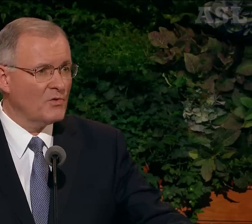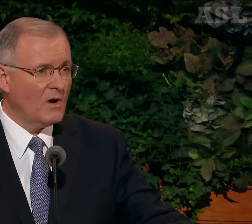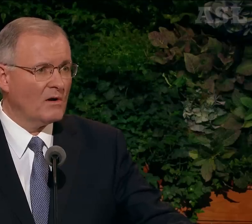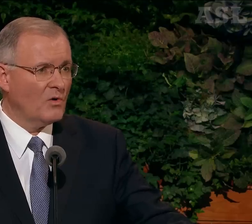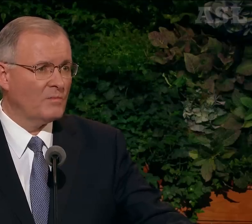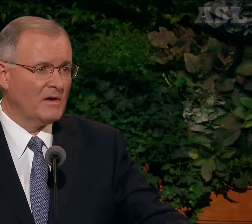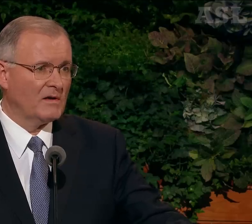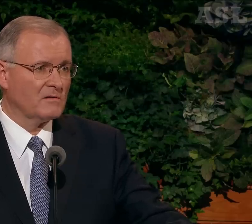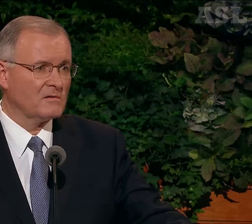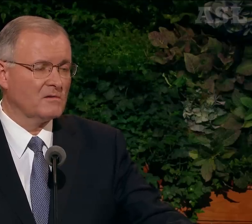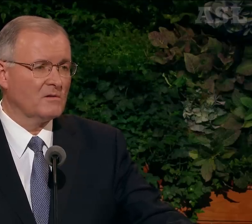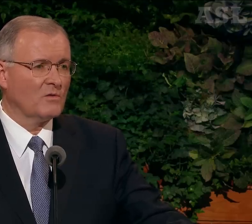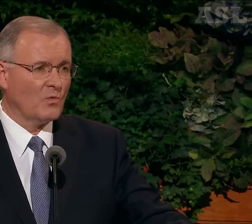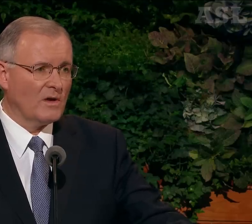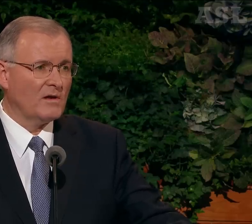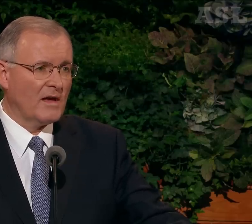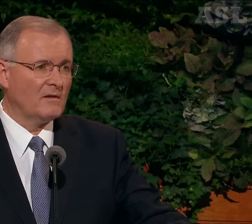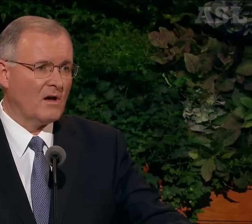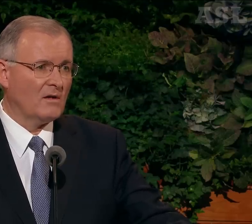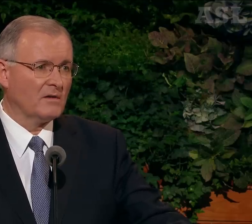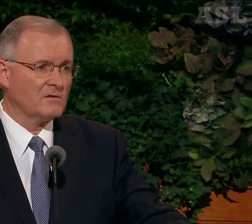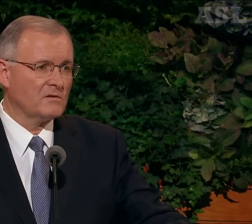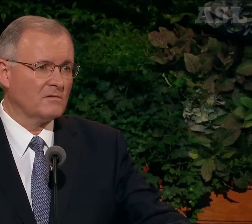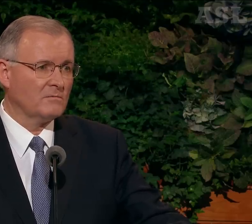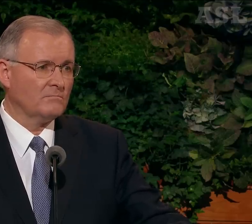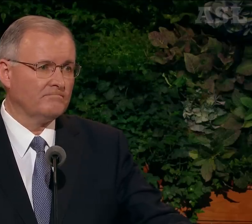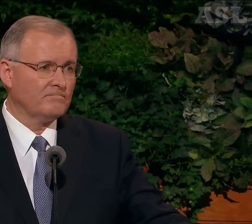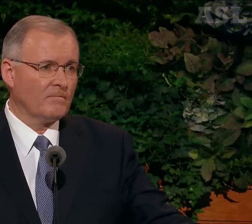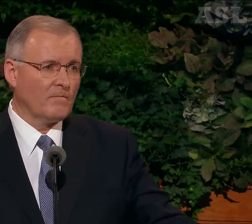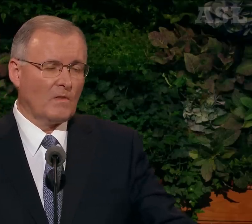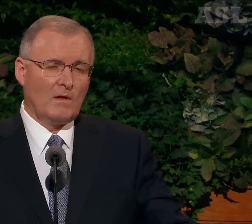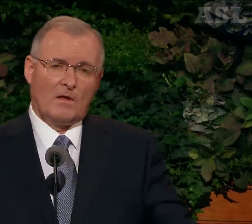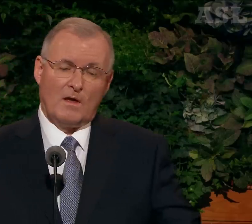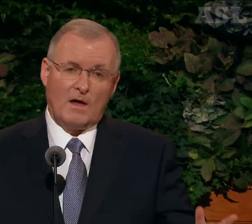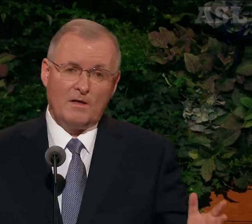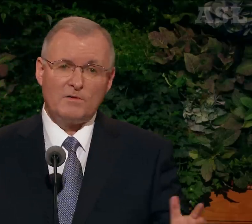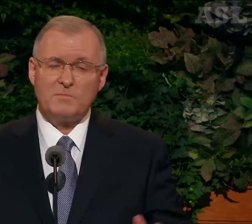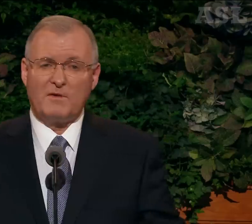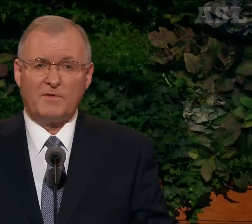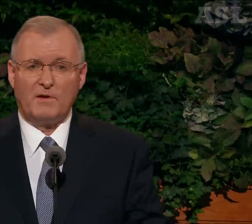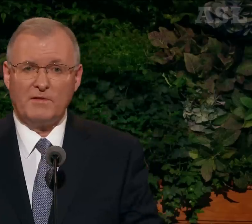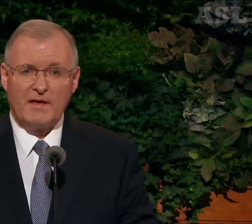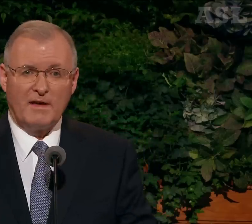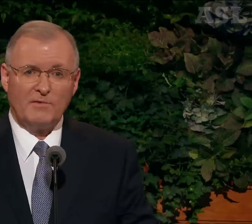HOW REASSURING IT IS TO KNOW